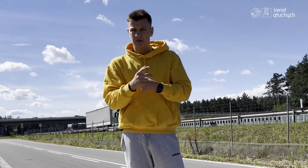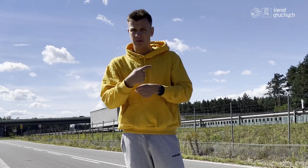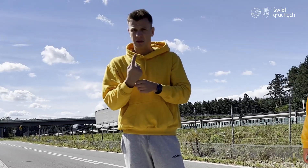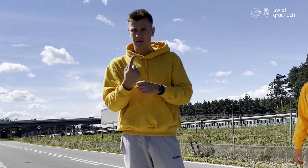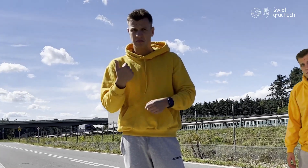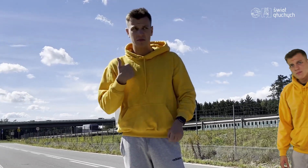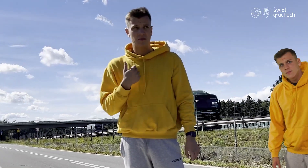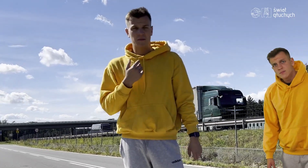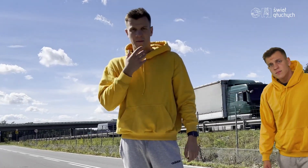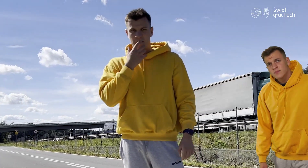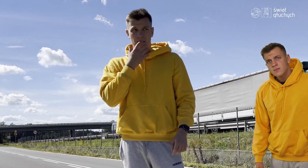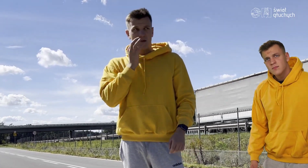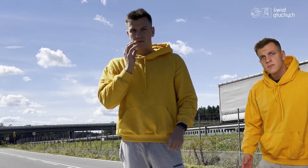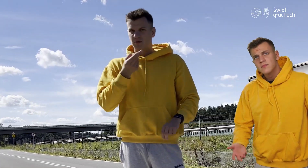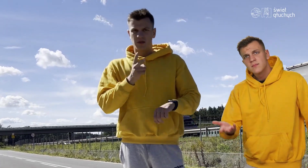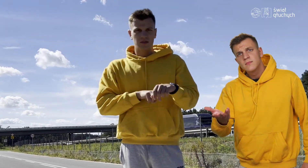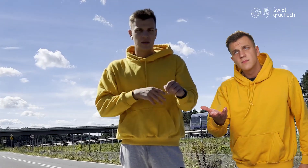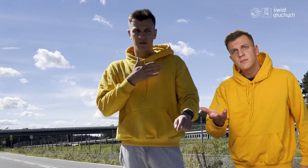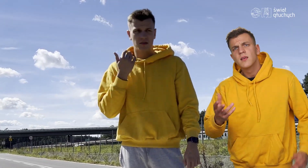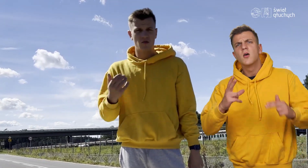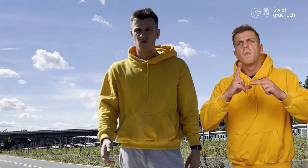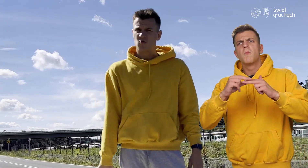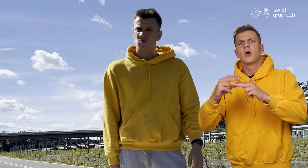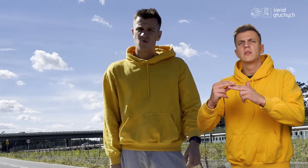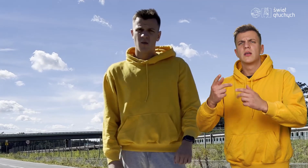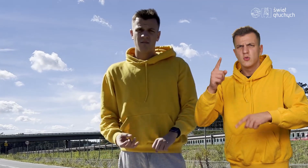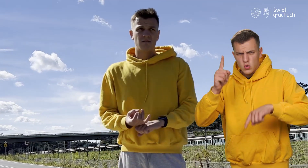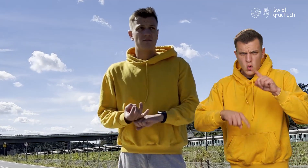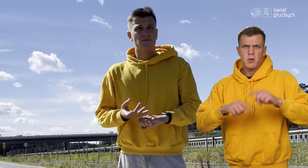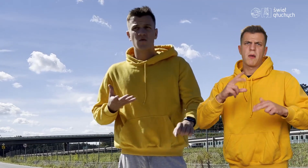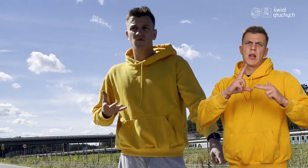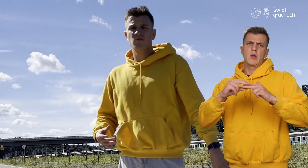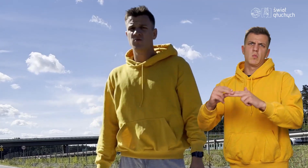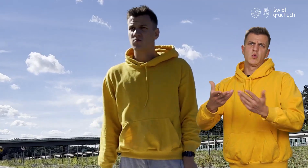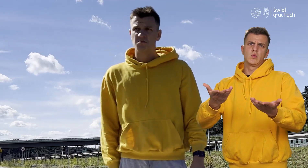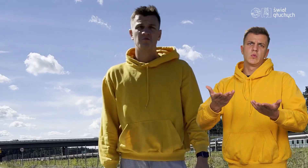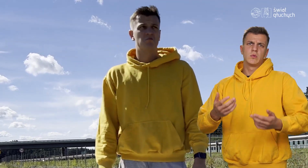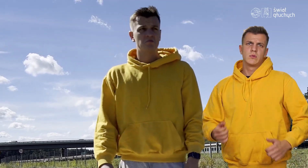Hey, editor, mount it normally!